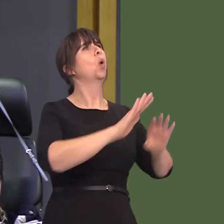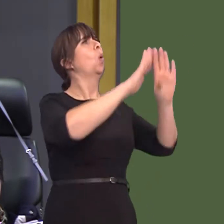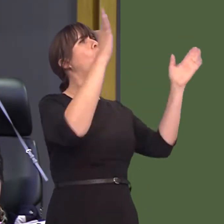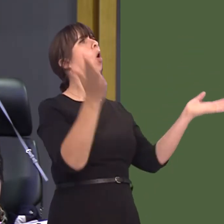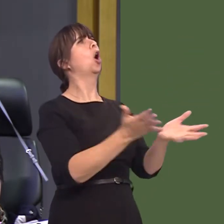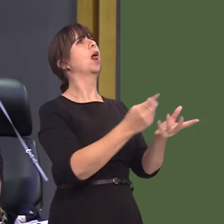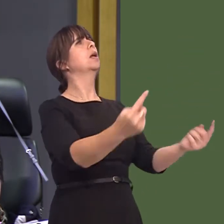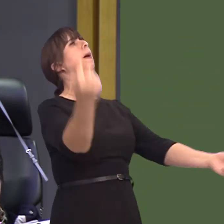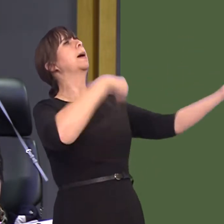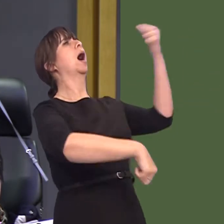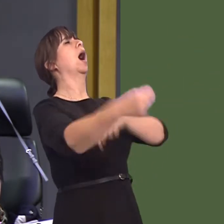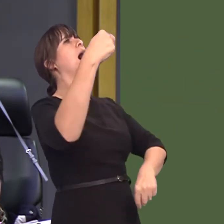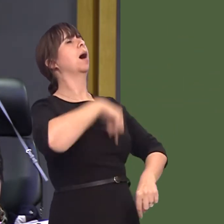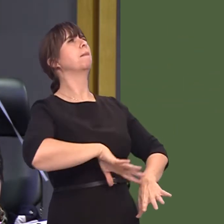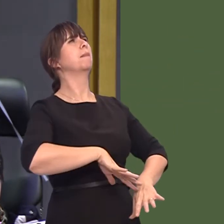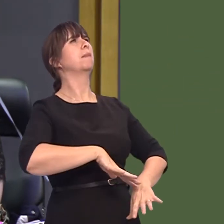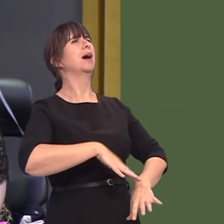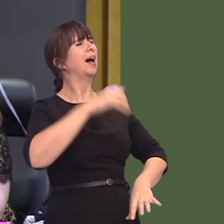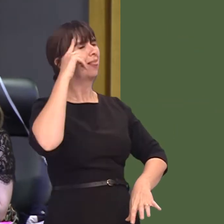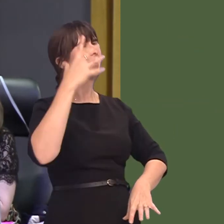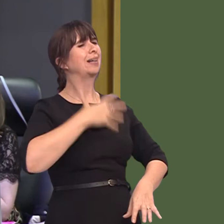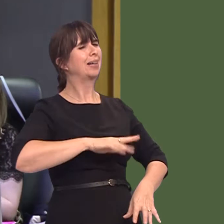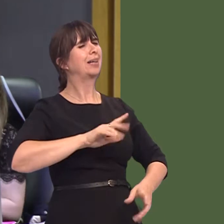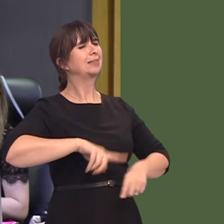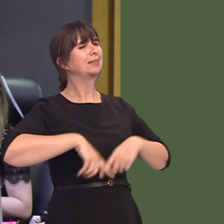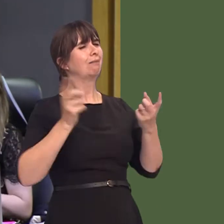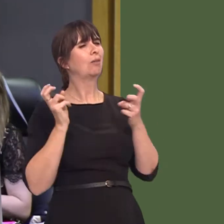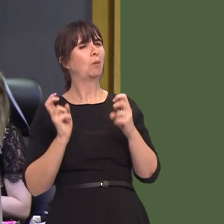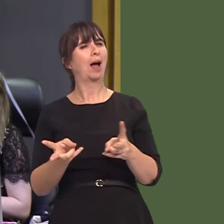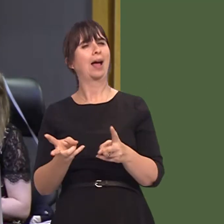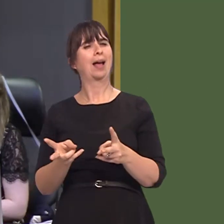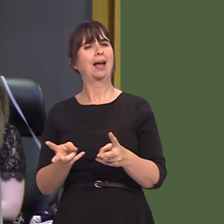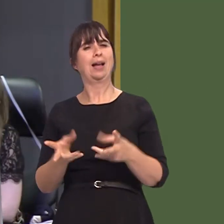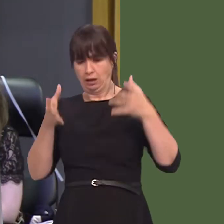Will we at last see a sea change in the new economic strategy, so that we can concentrate